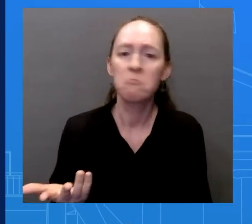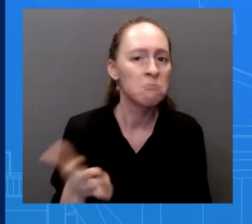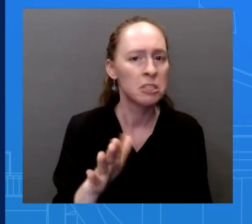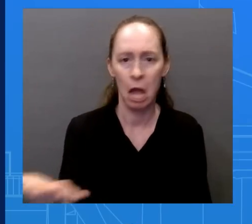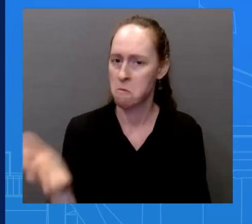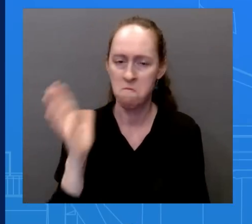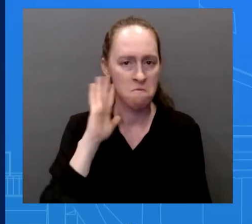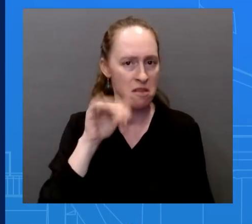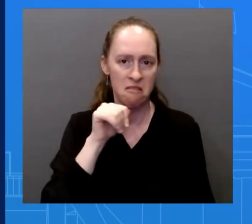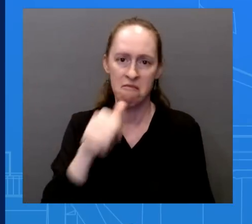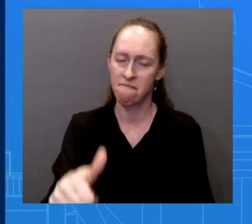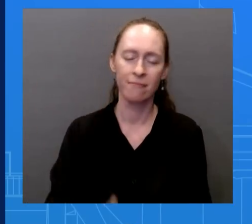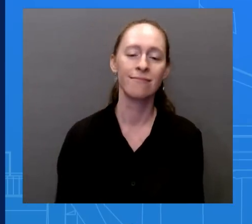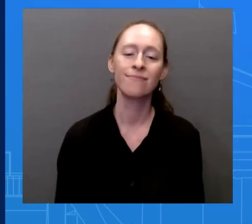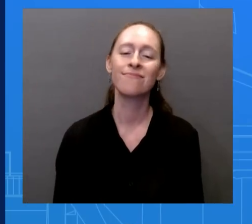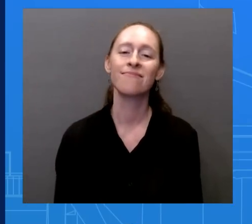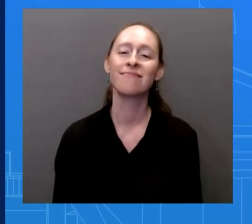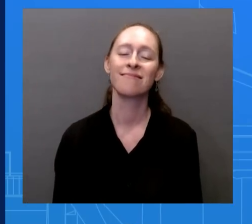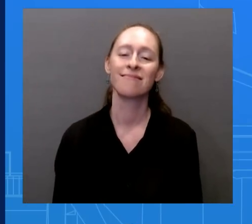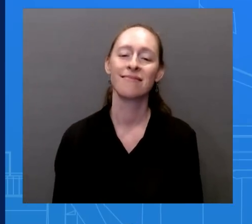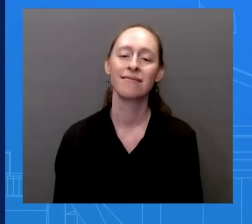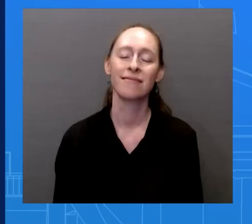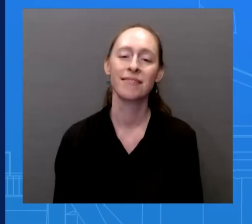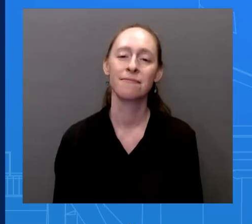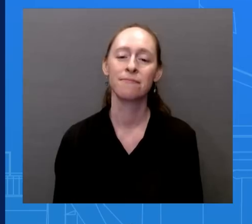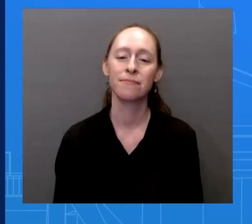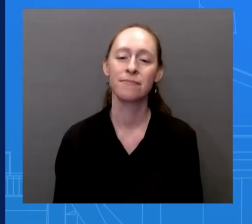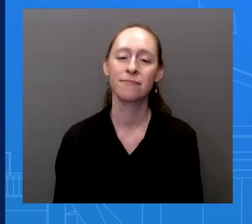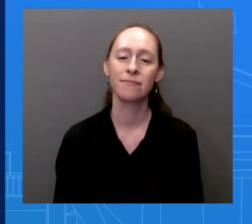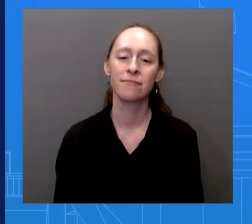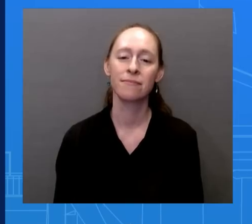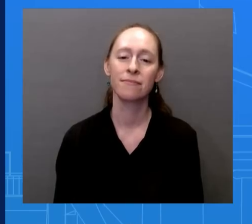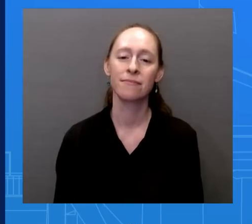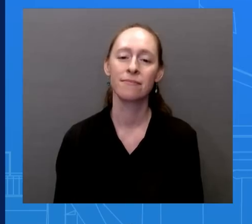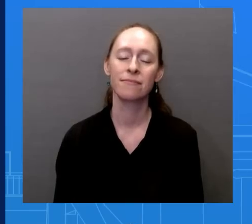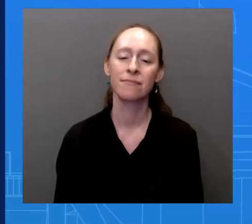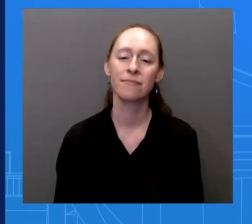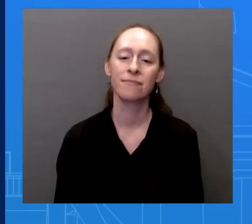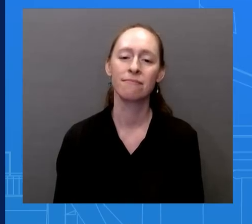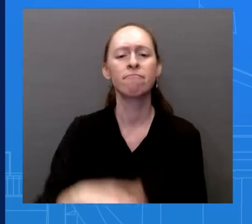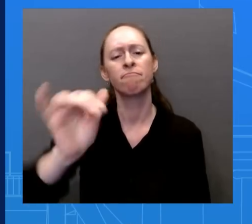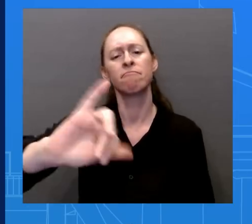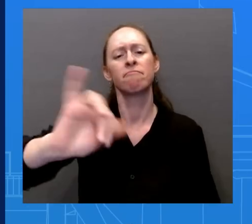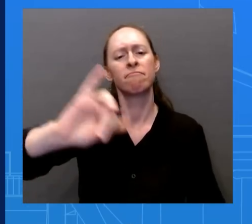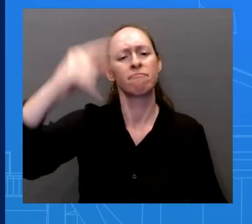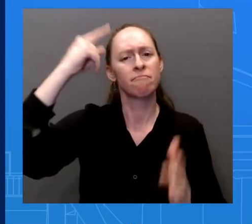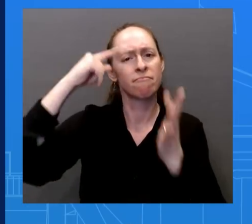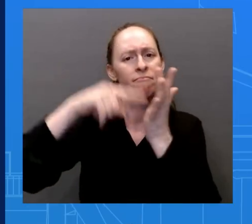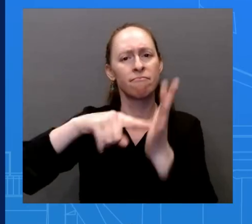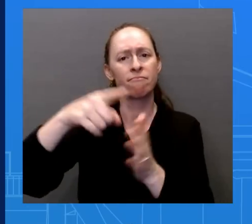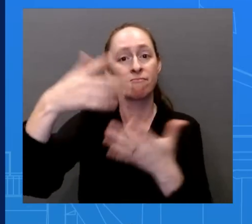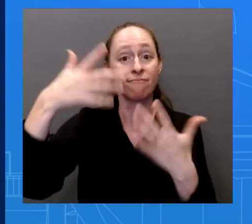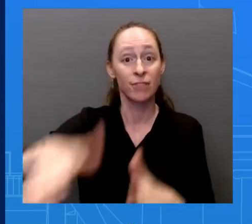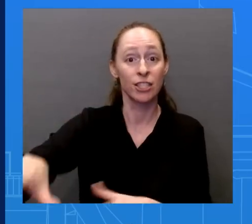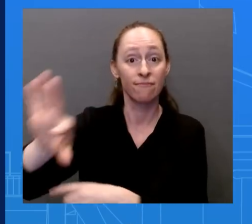or if you got a flu shot the year before, it's really critical that everyone 12 and older should go get this updated annual vac- --